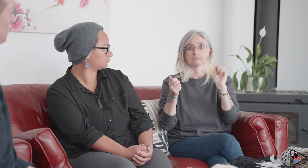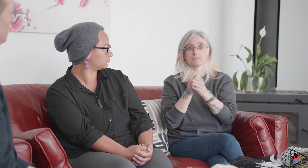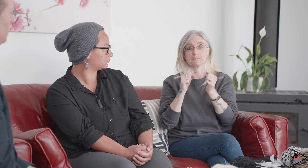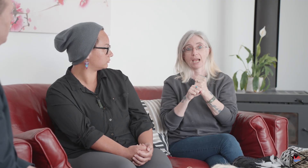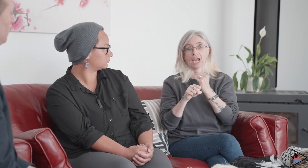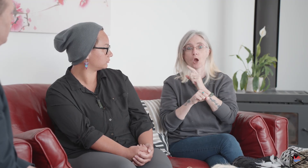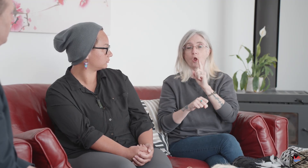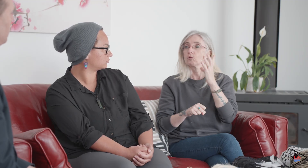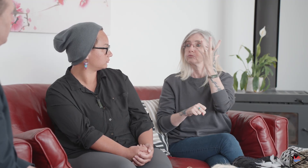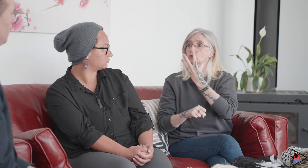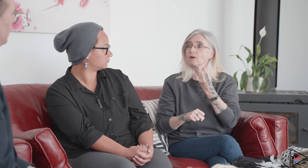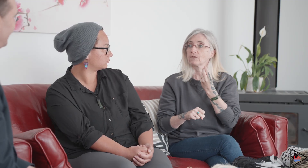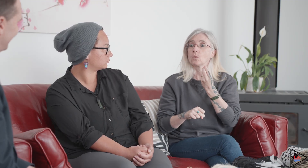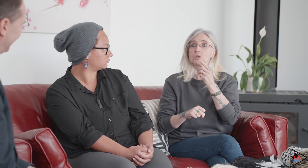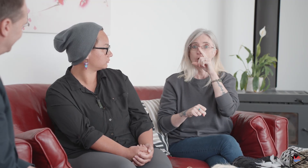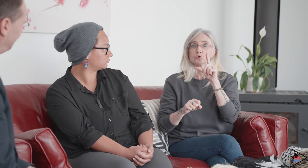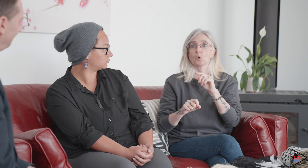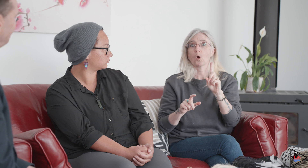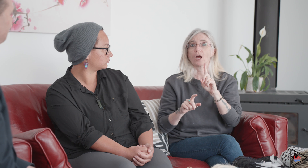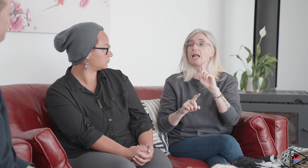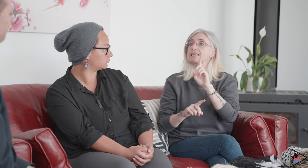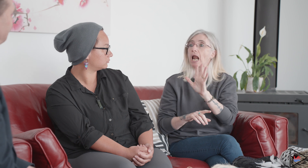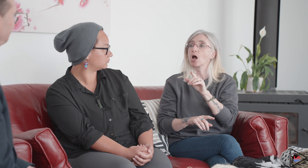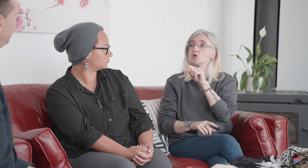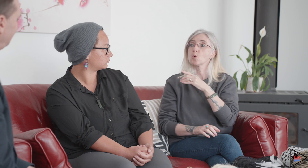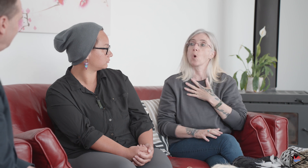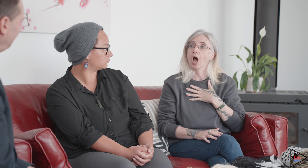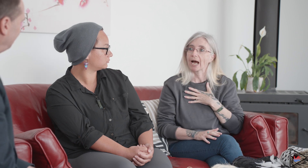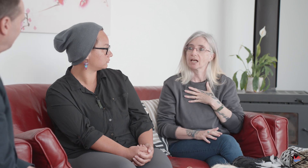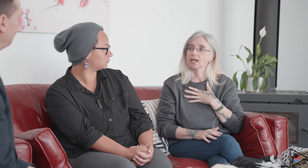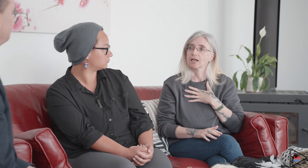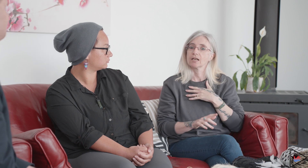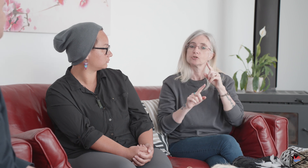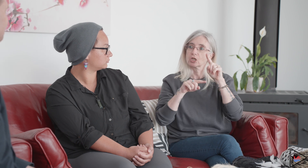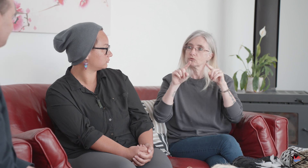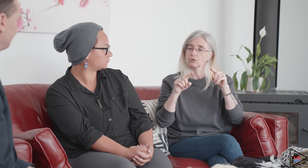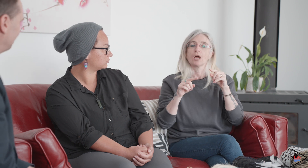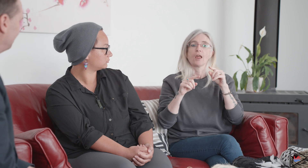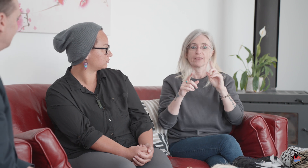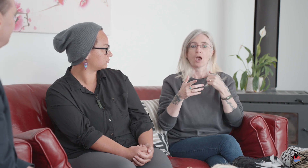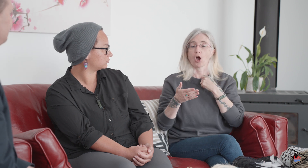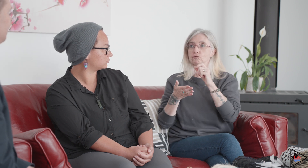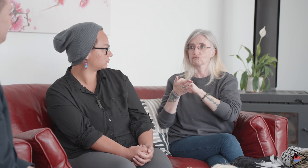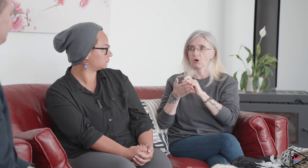at designs and then make something on your own grid paper and something beautiful and with your